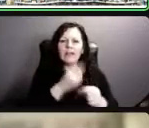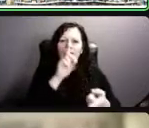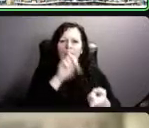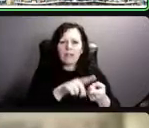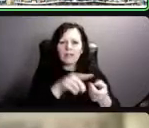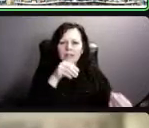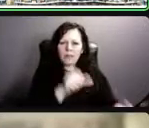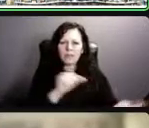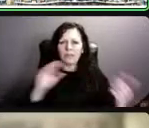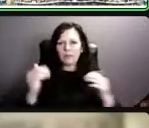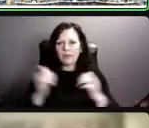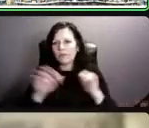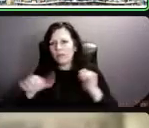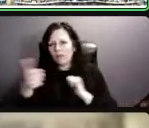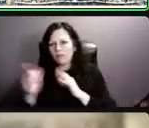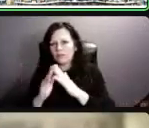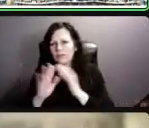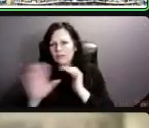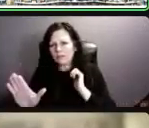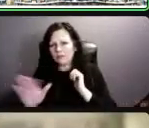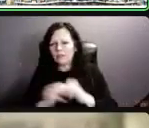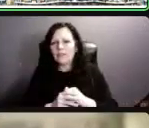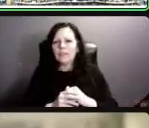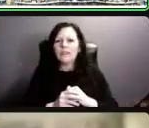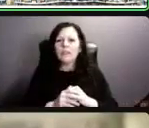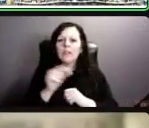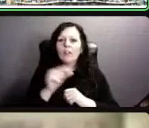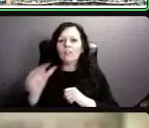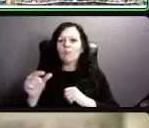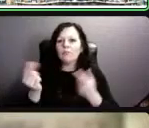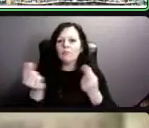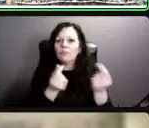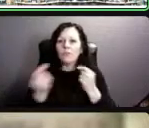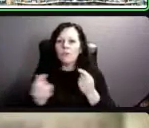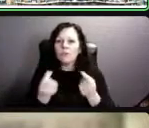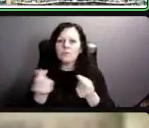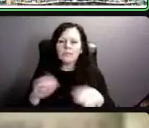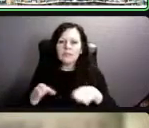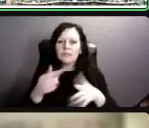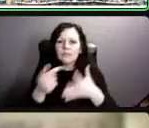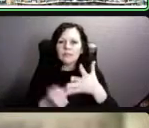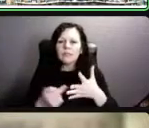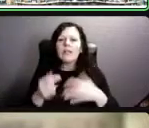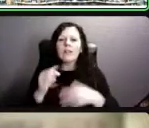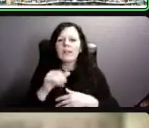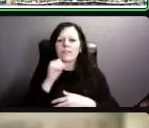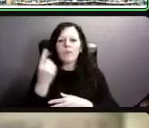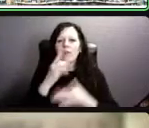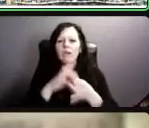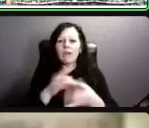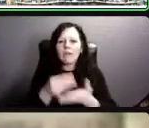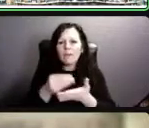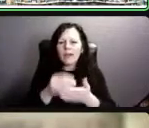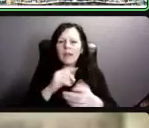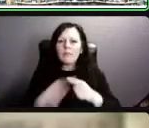AS YOU CAN SEE IN EACH OF THESE SIX FUND FUNCTIONS SOME HAVE